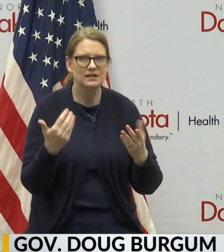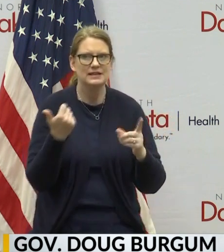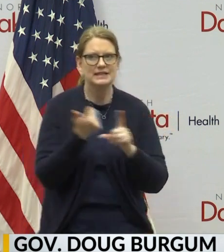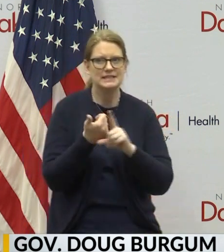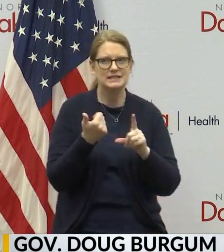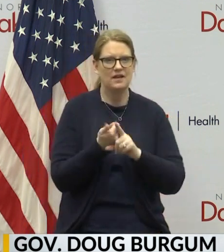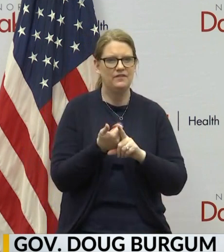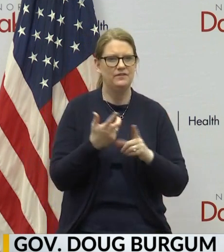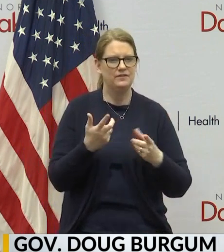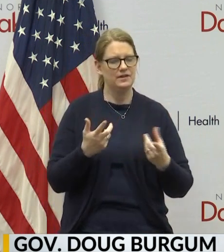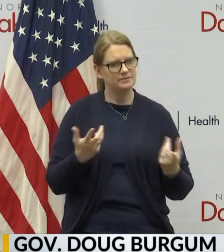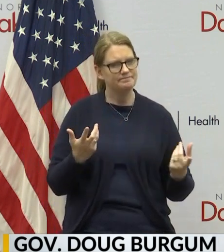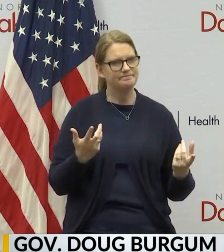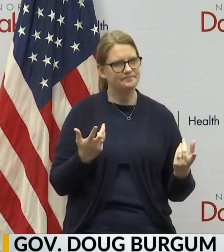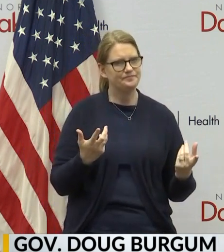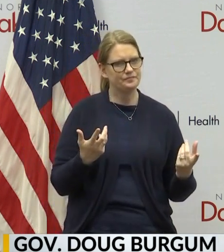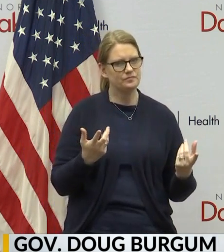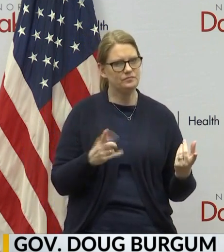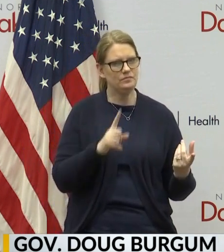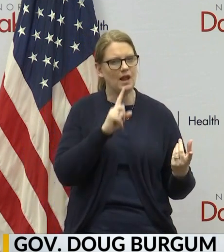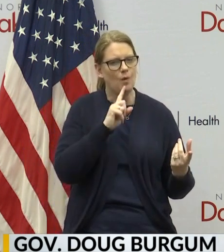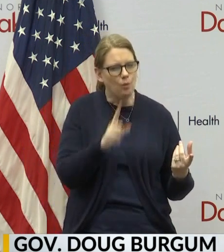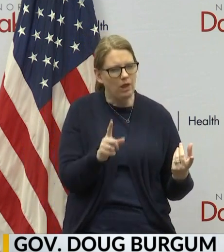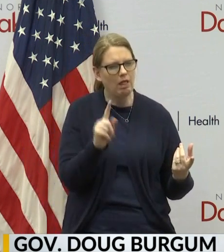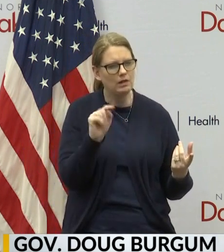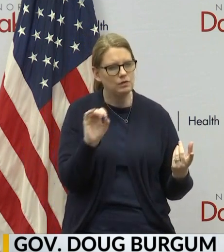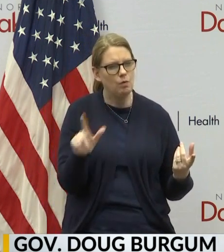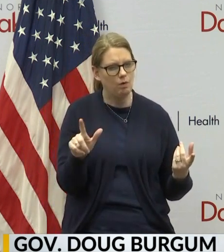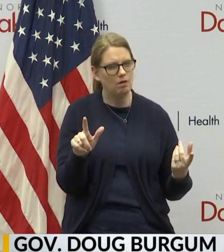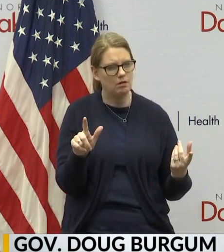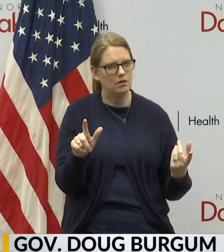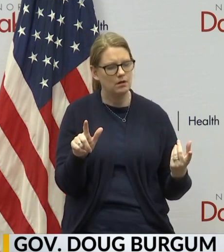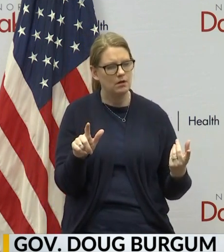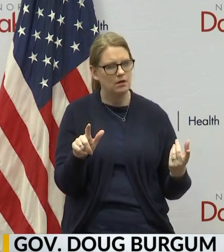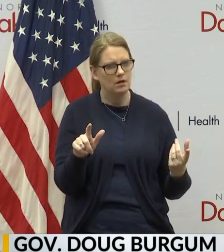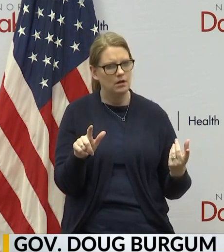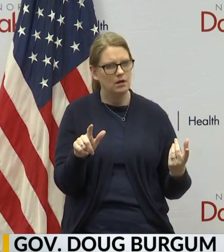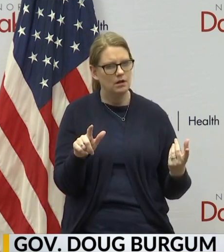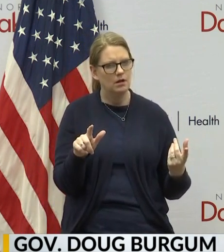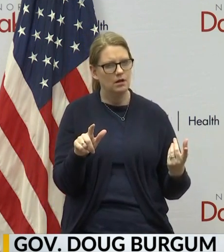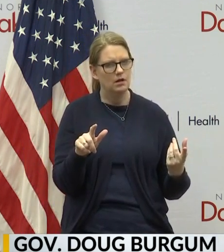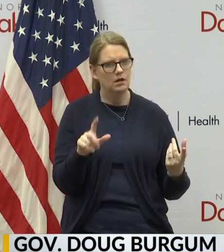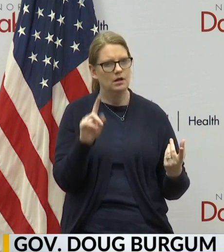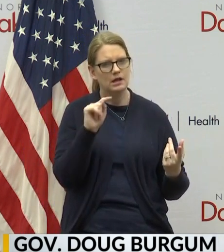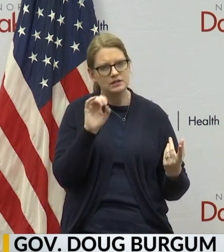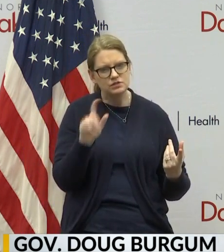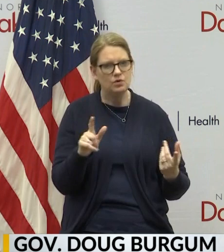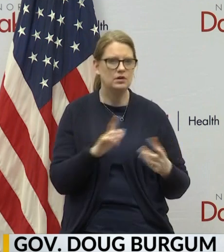GRATITUDE AT EACH ONE OF THESE, AND GRATITUDE IS NOT A